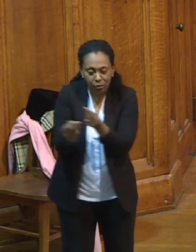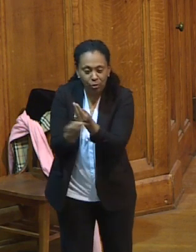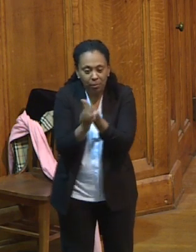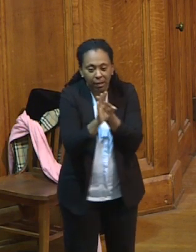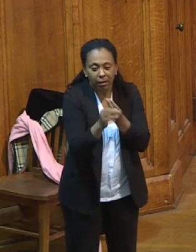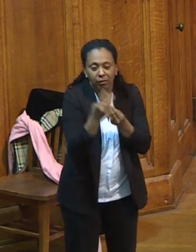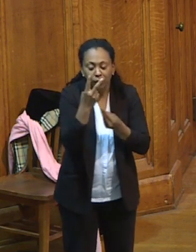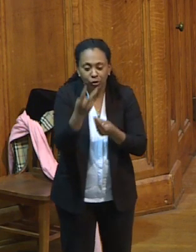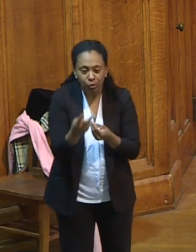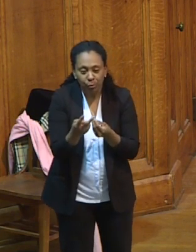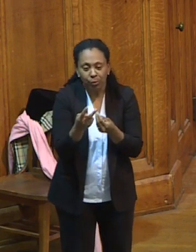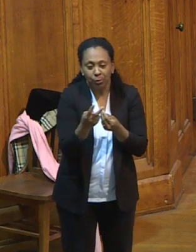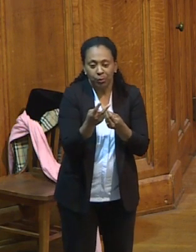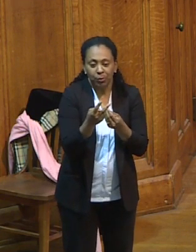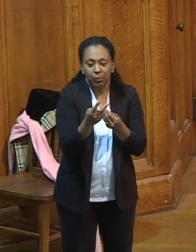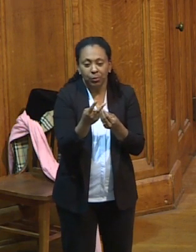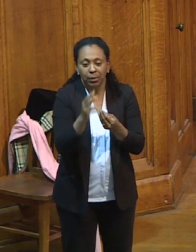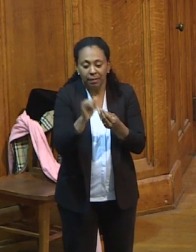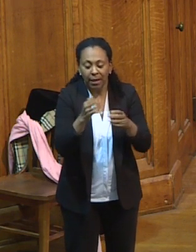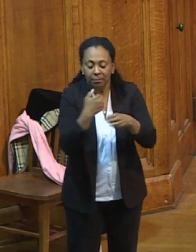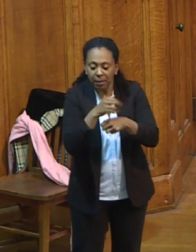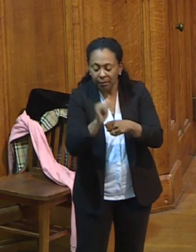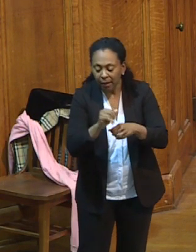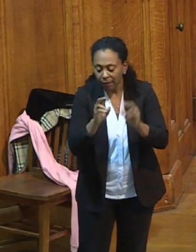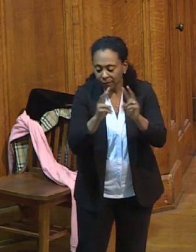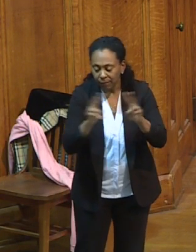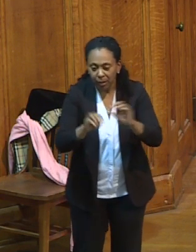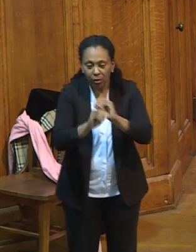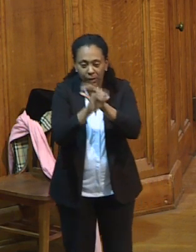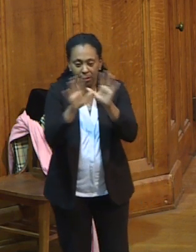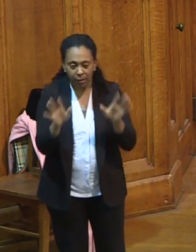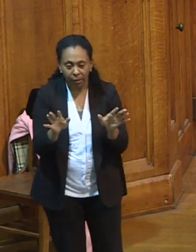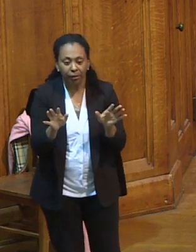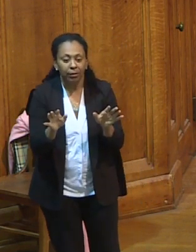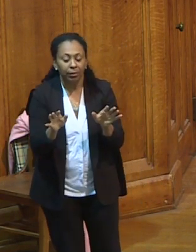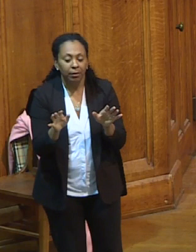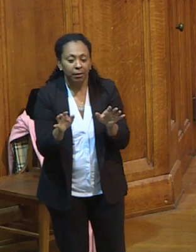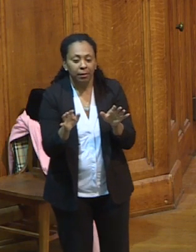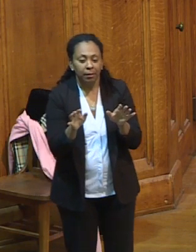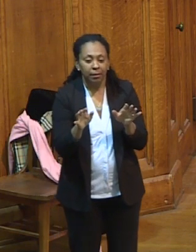you have made that very clear in your talk to start the afternoon.